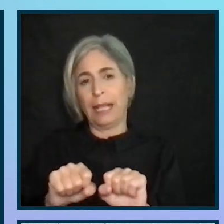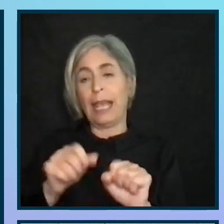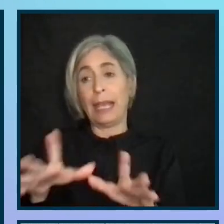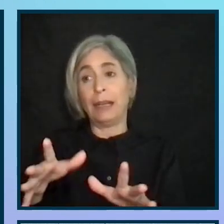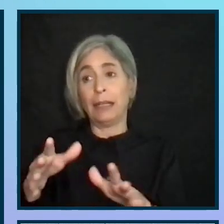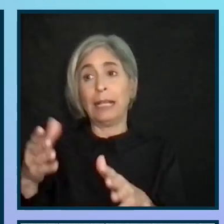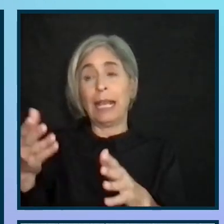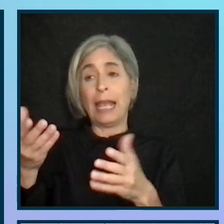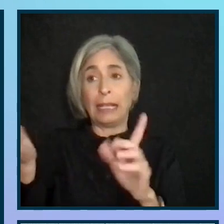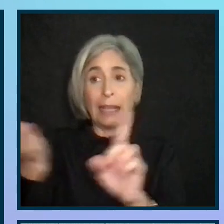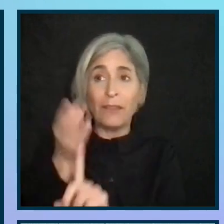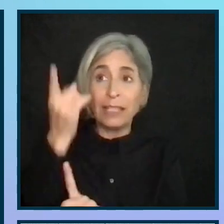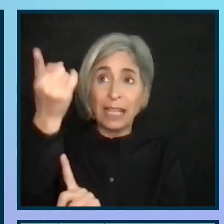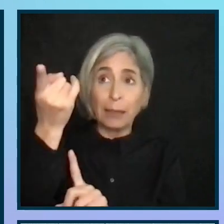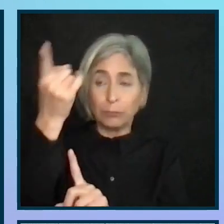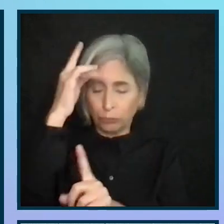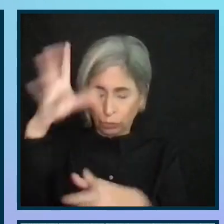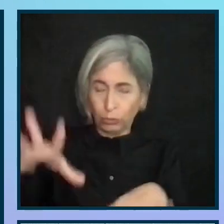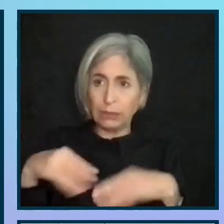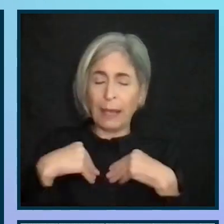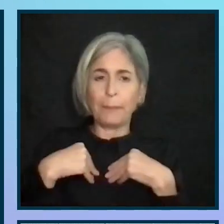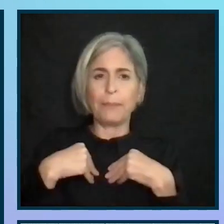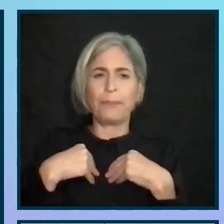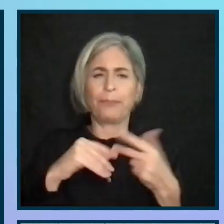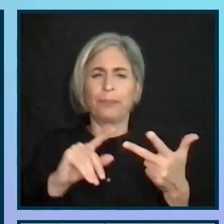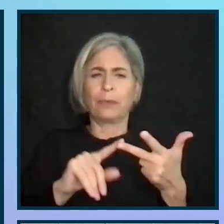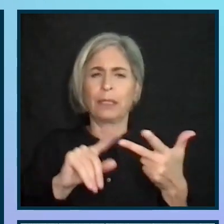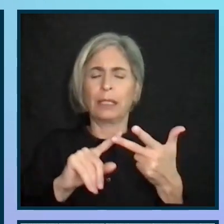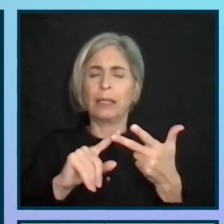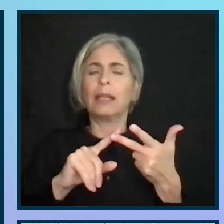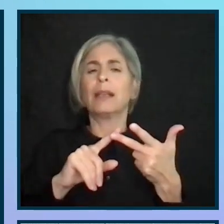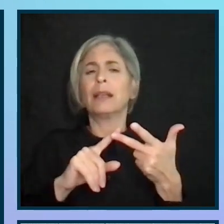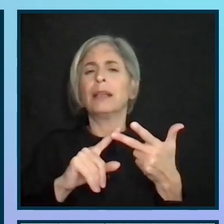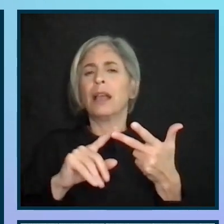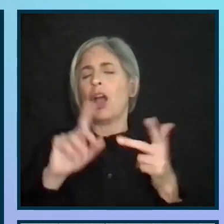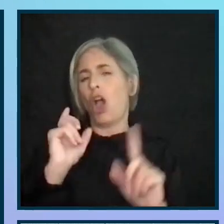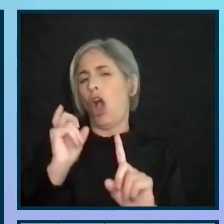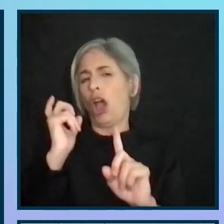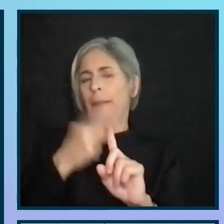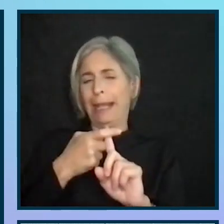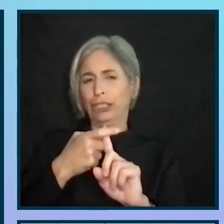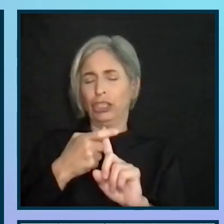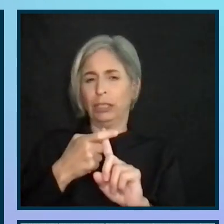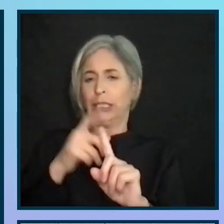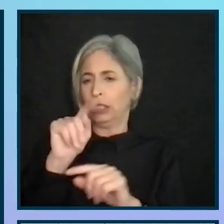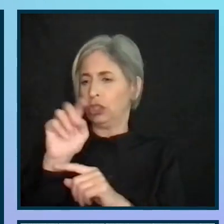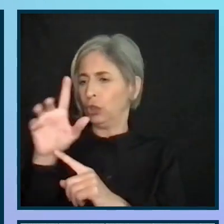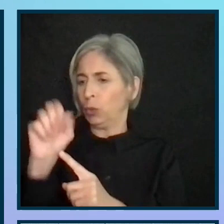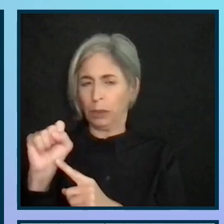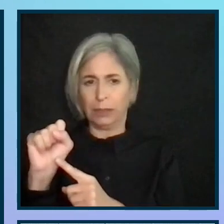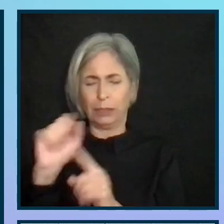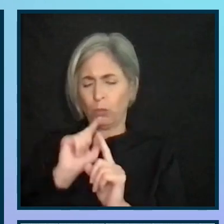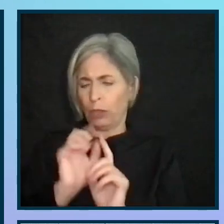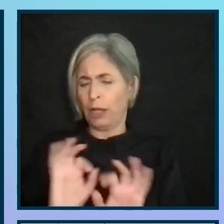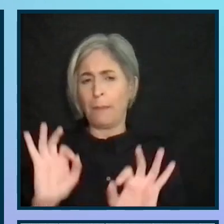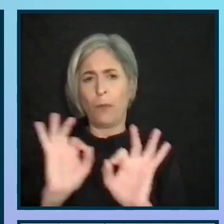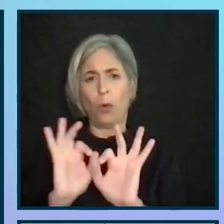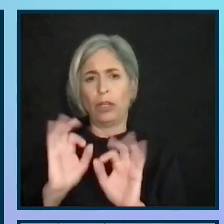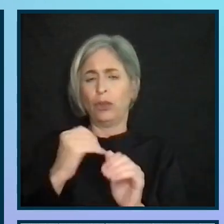provide best in class tools. You know, Dylan talked about automation earlier and how important it is to get tools in the hands of the developers,